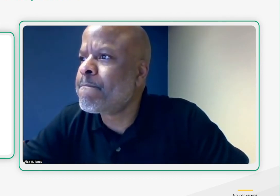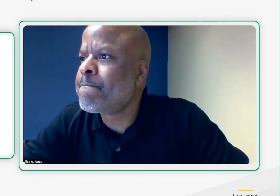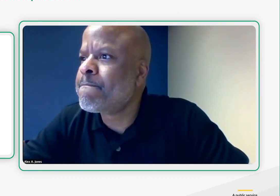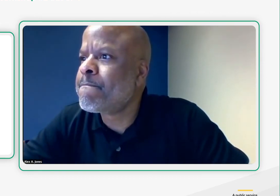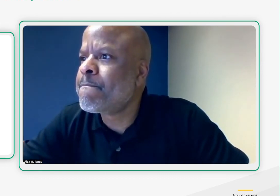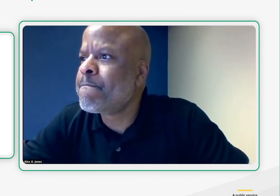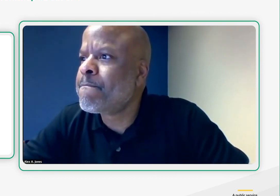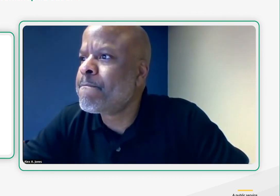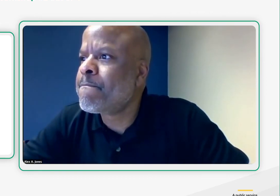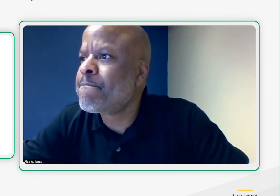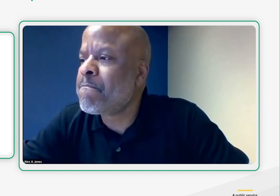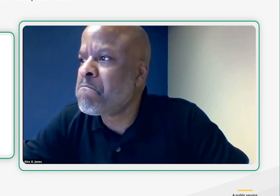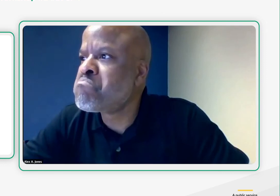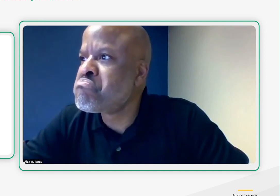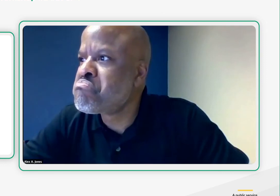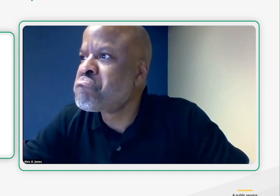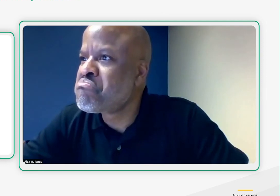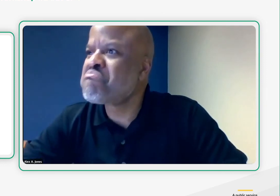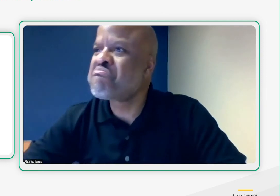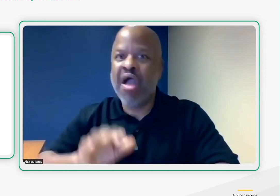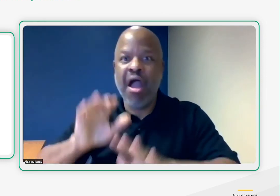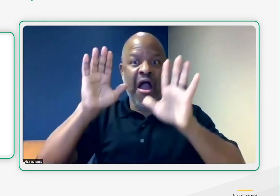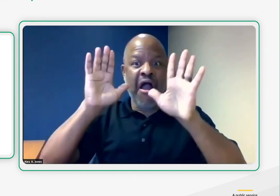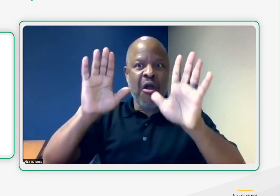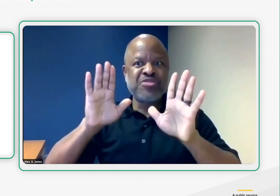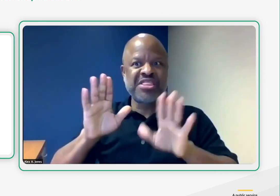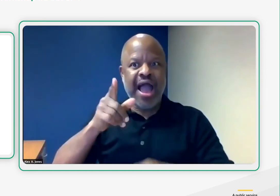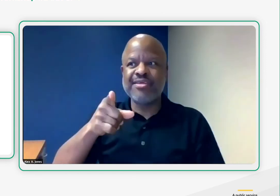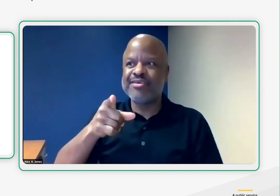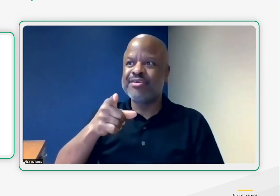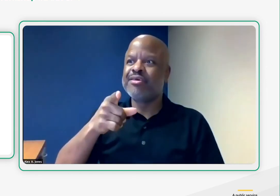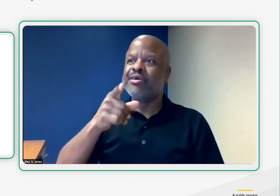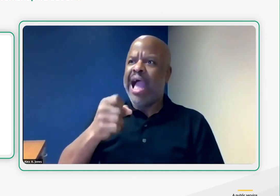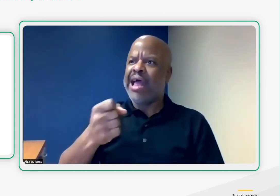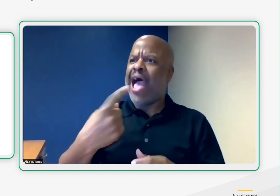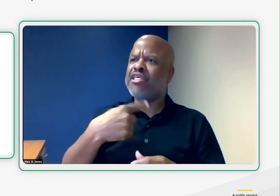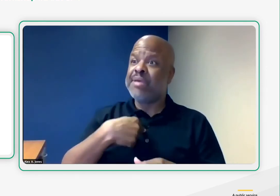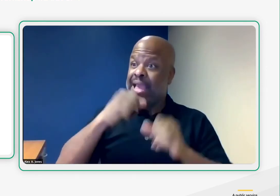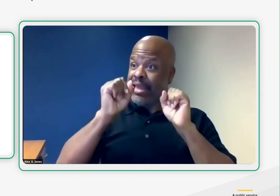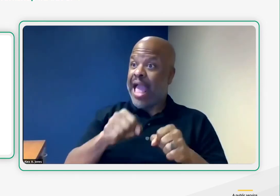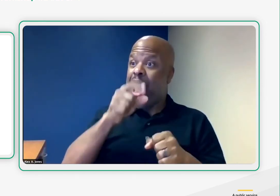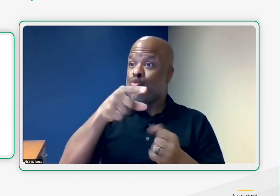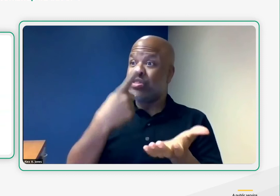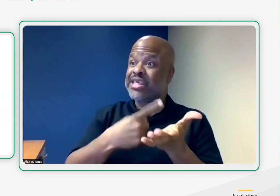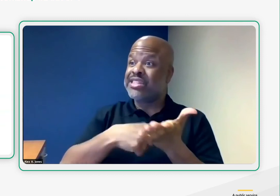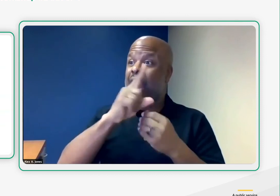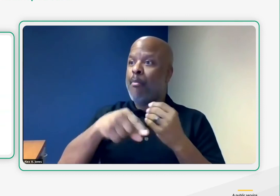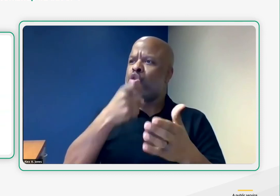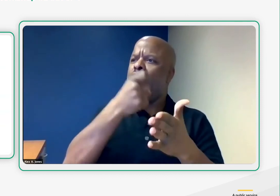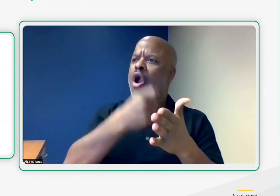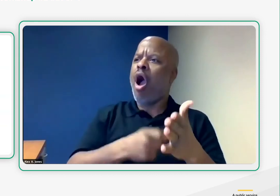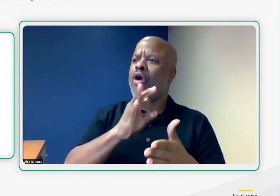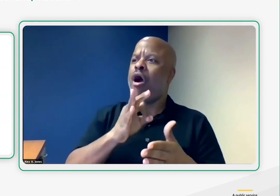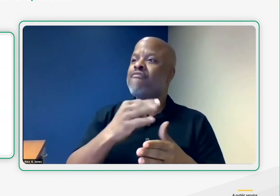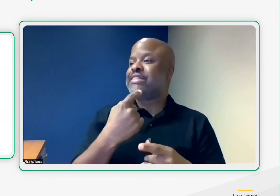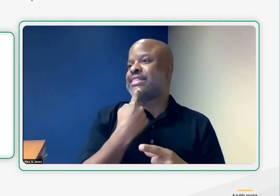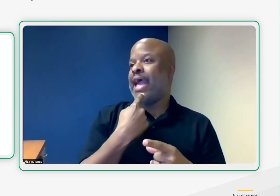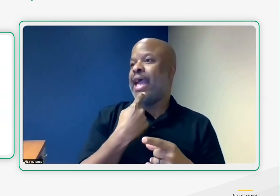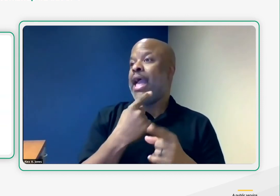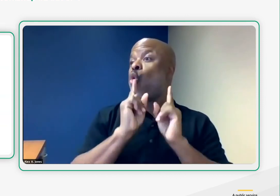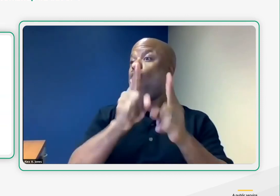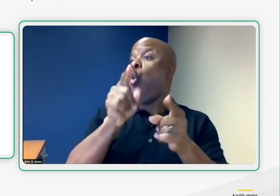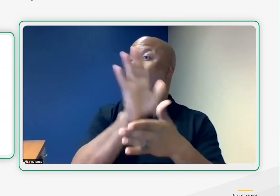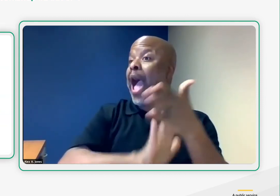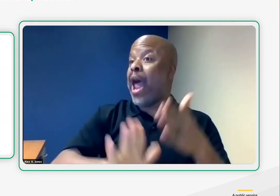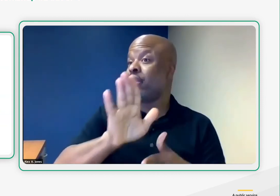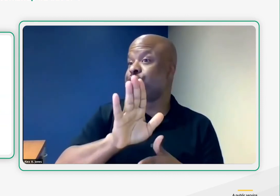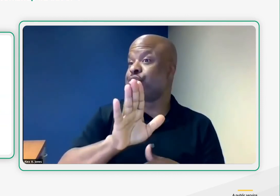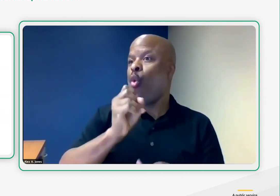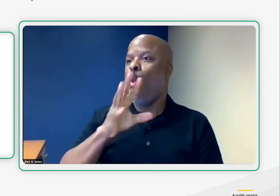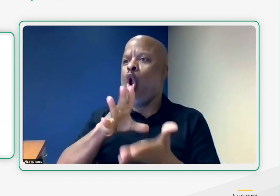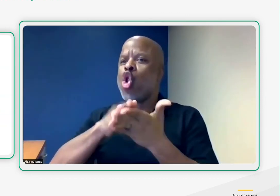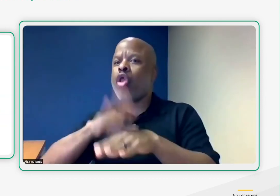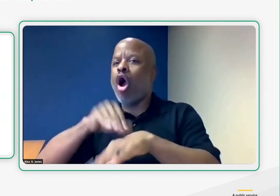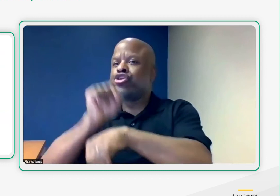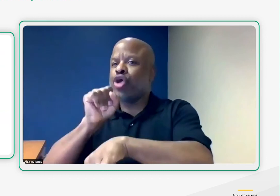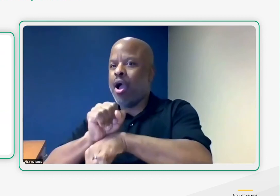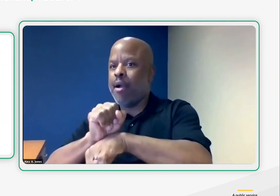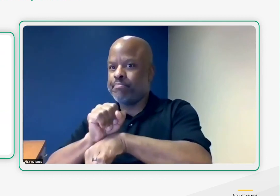So I have a question about: Can you talk more about the cost of going to college versus